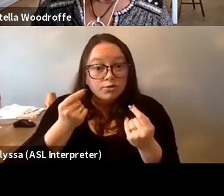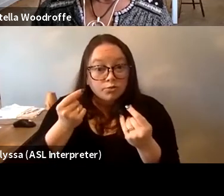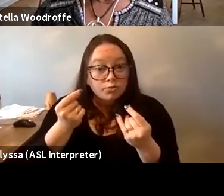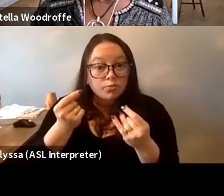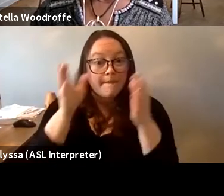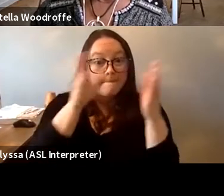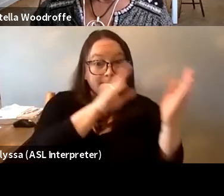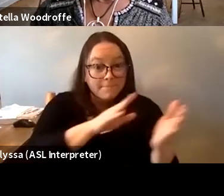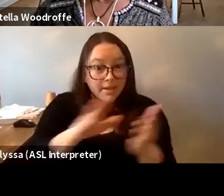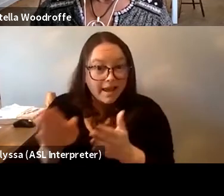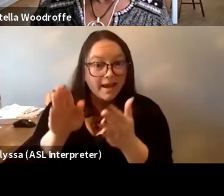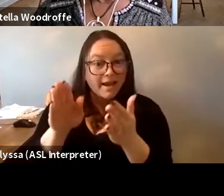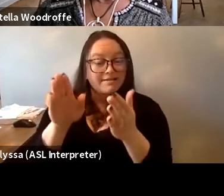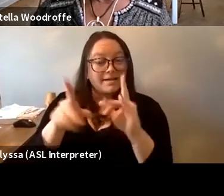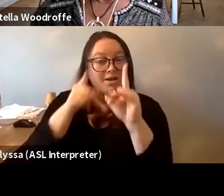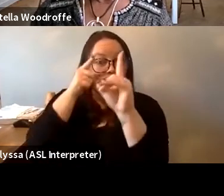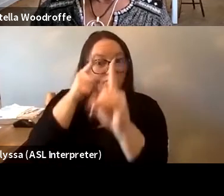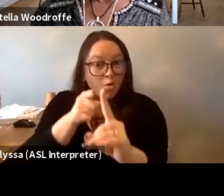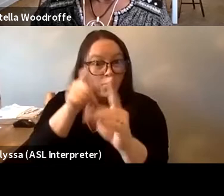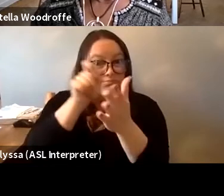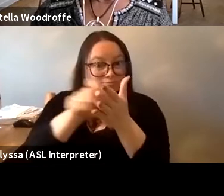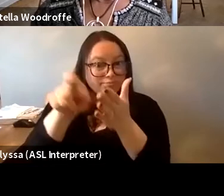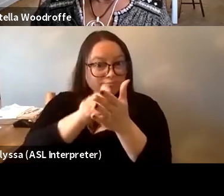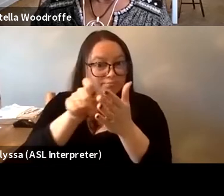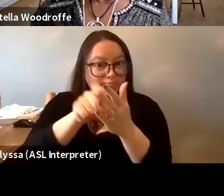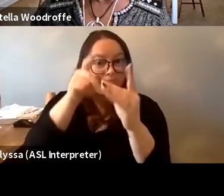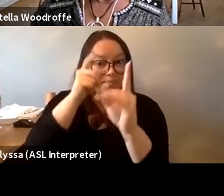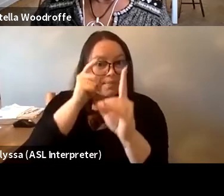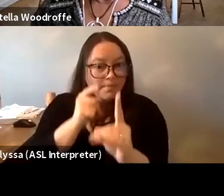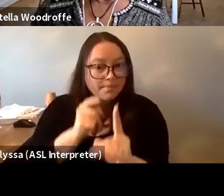gets older, as he gets older, I need to make sure he understands